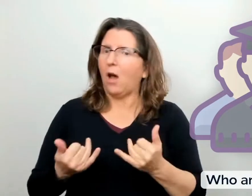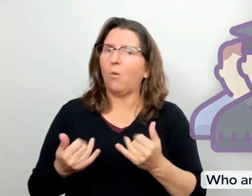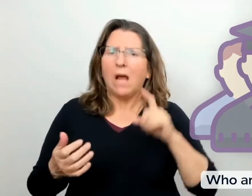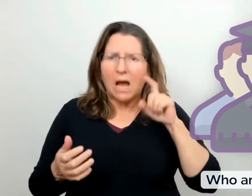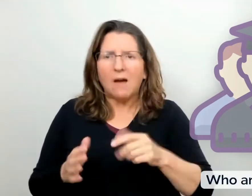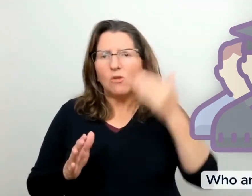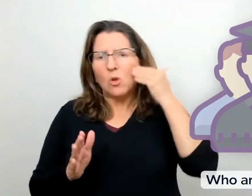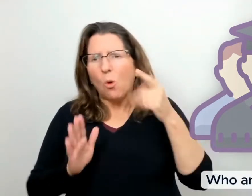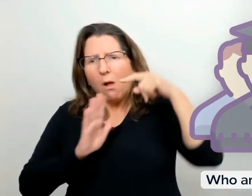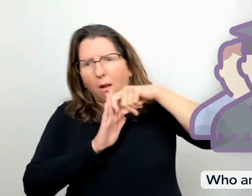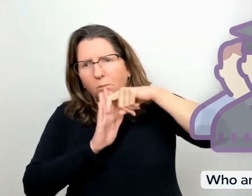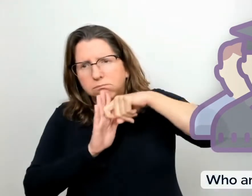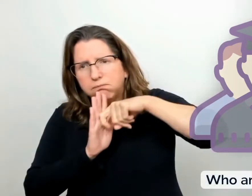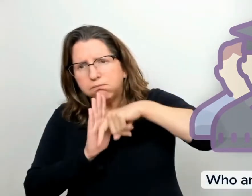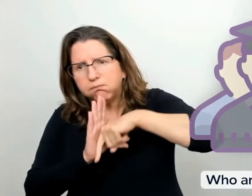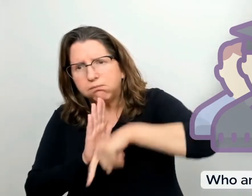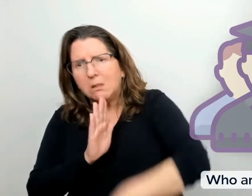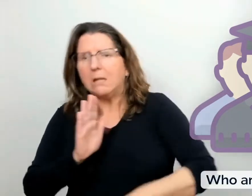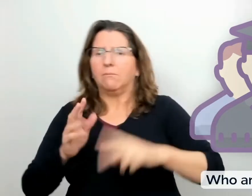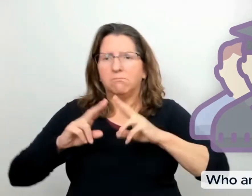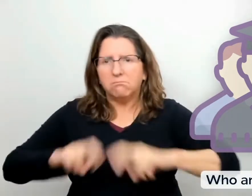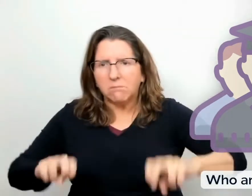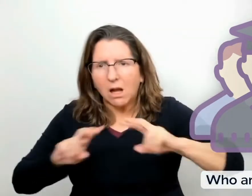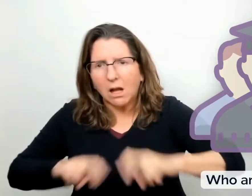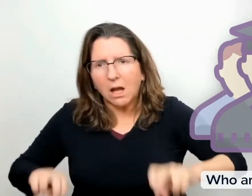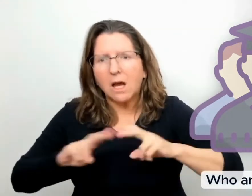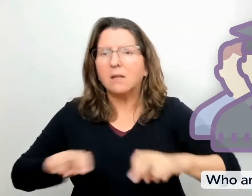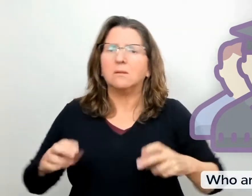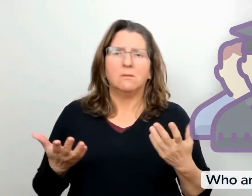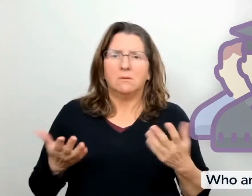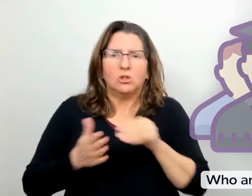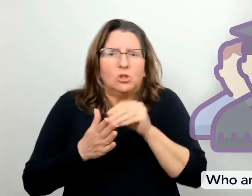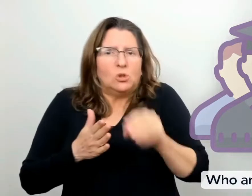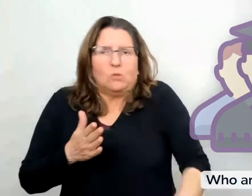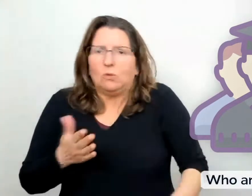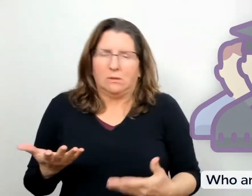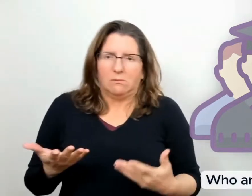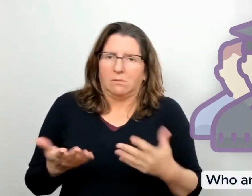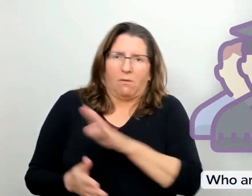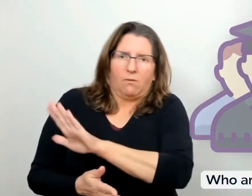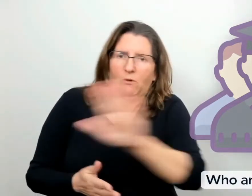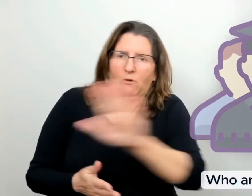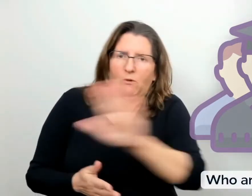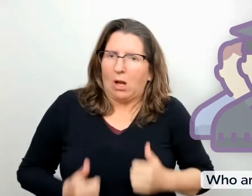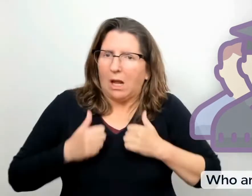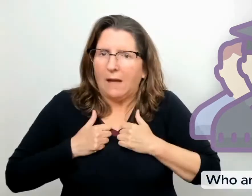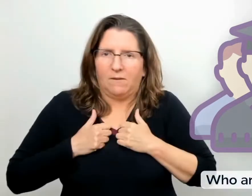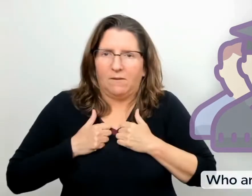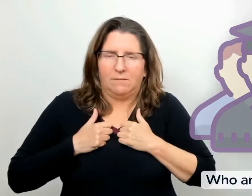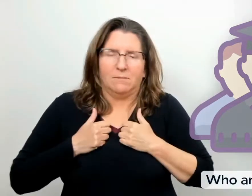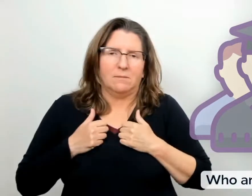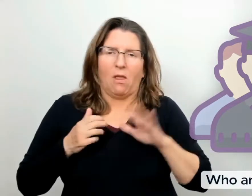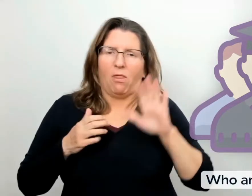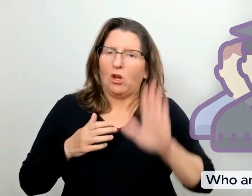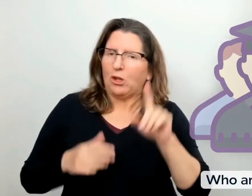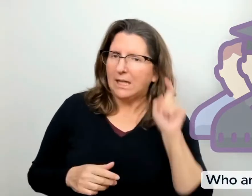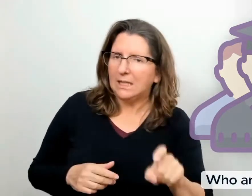Today's teacher really gets to know their students. What's going on in their lives?